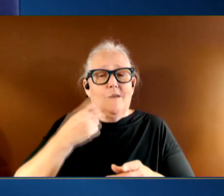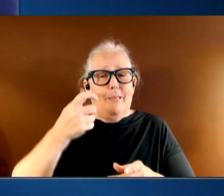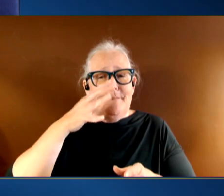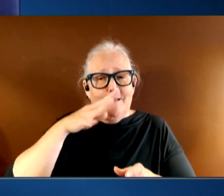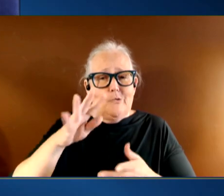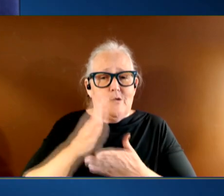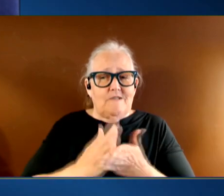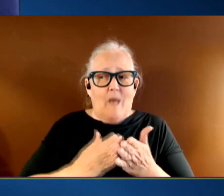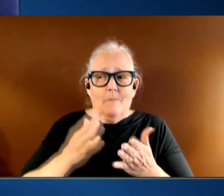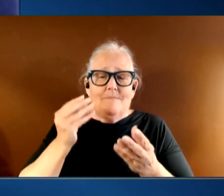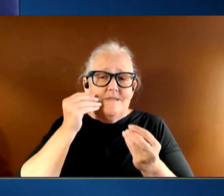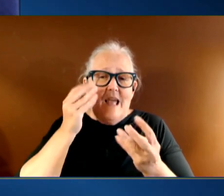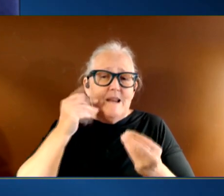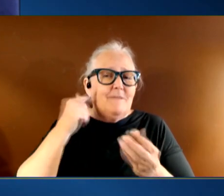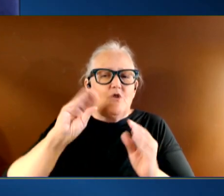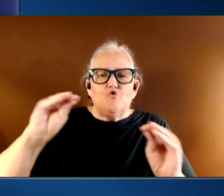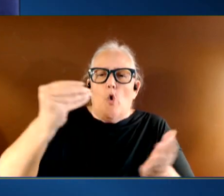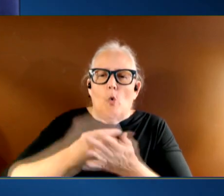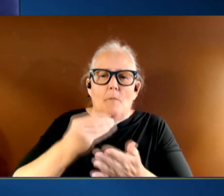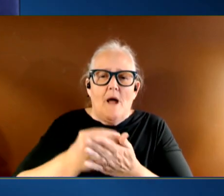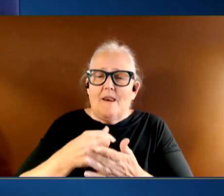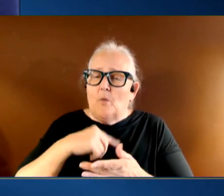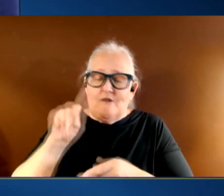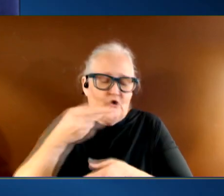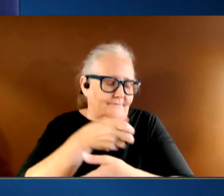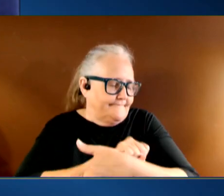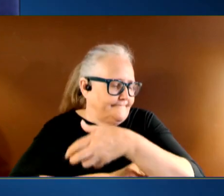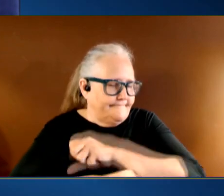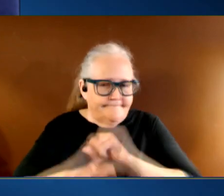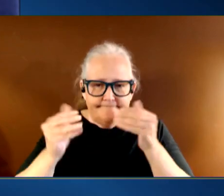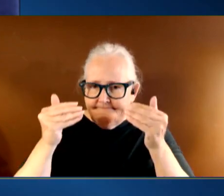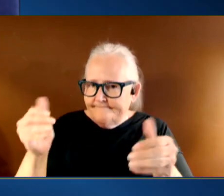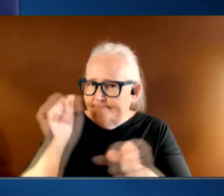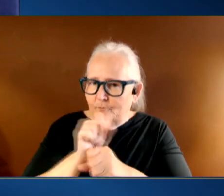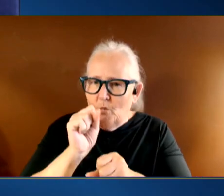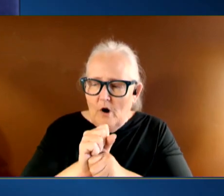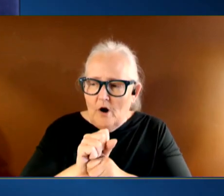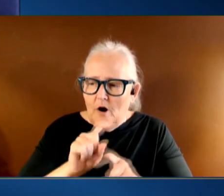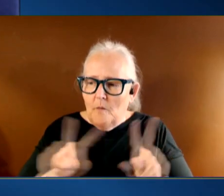we put our head down and we do the work. But when it comes to setting drug prices, deciding